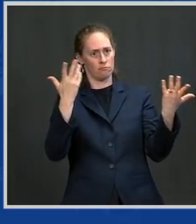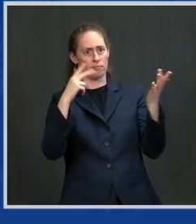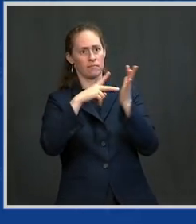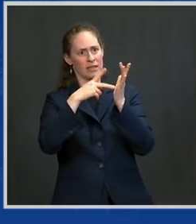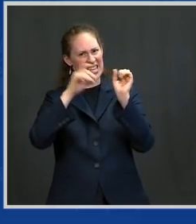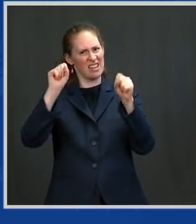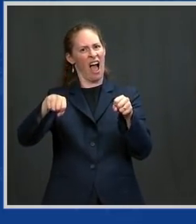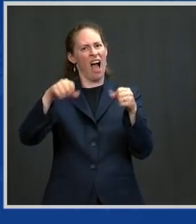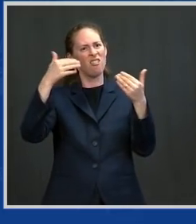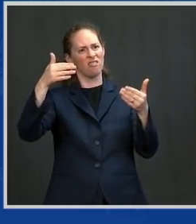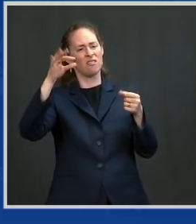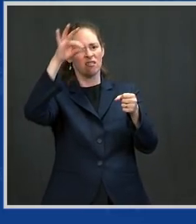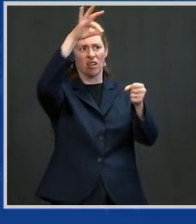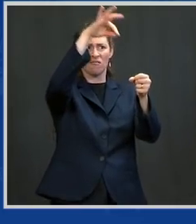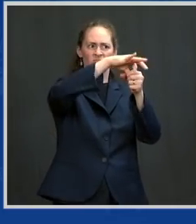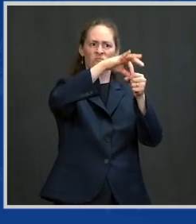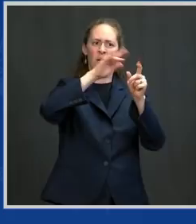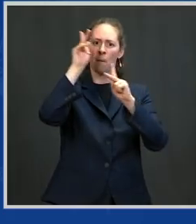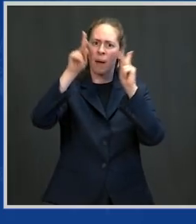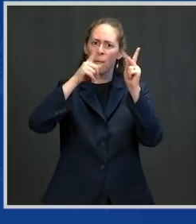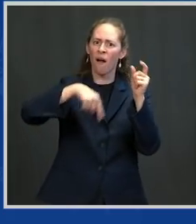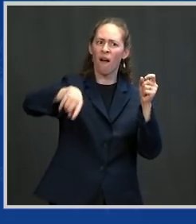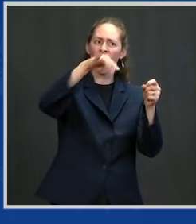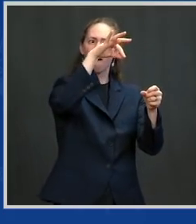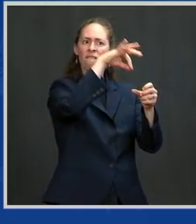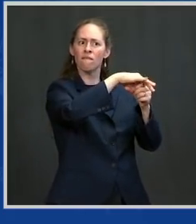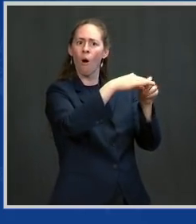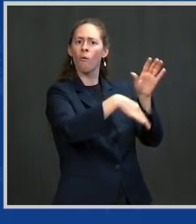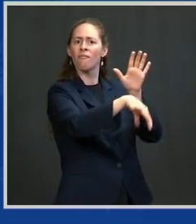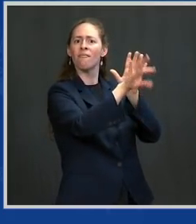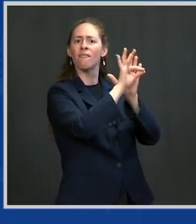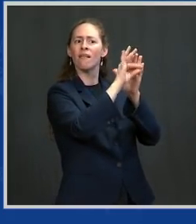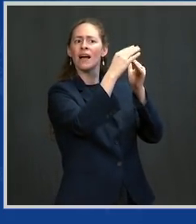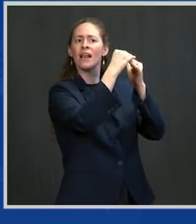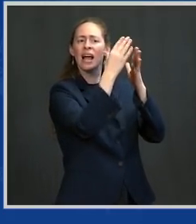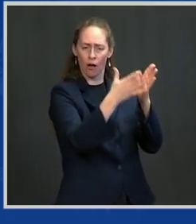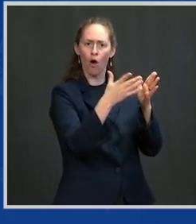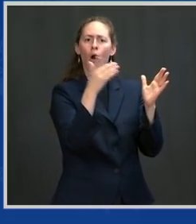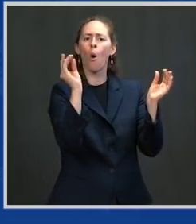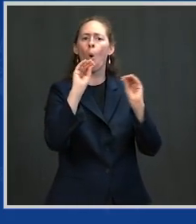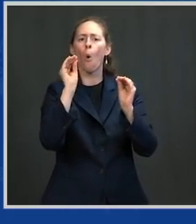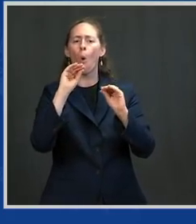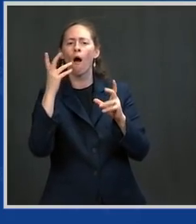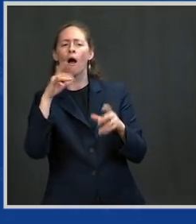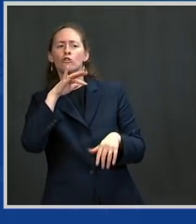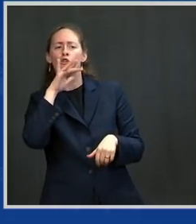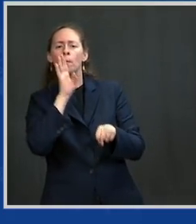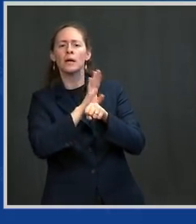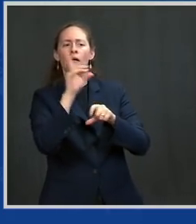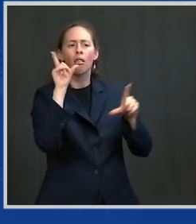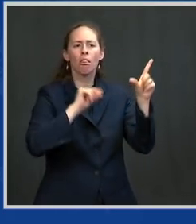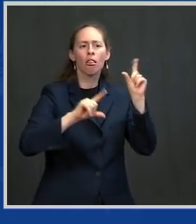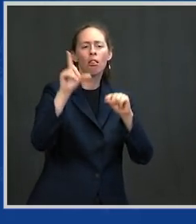and not corrupt -- led by oligarchies in any of the regions -- nation.